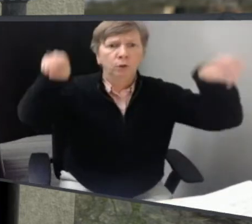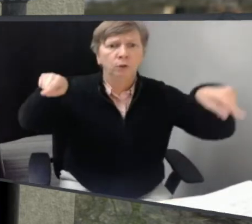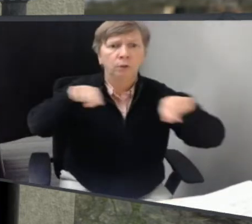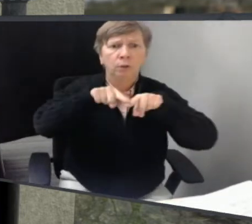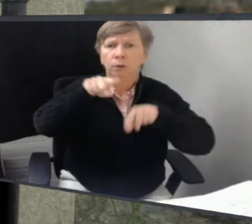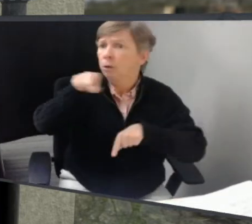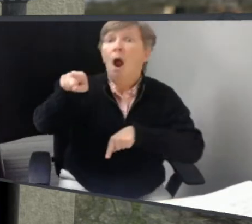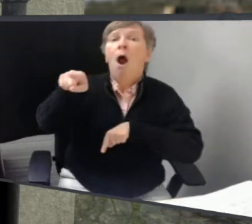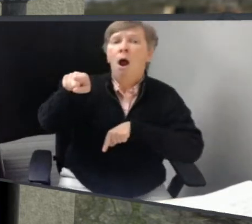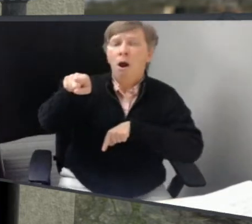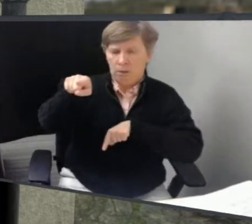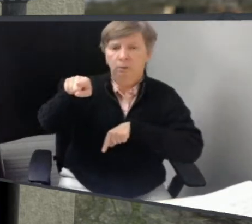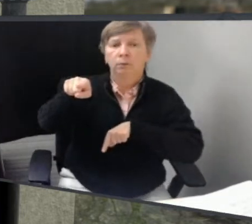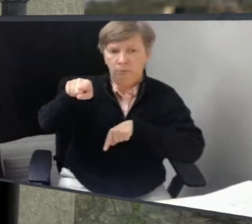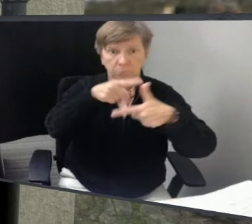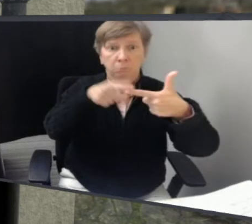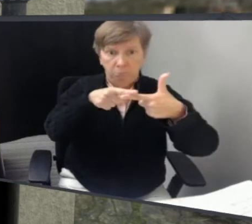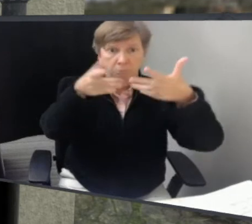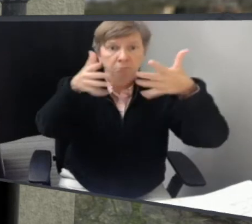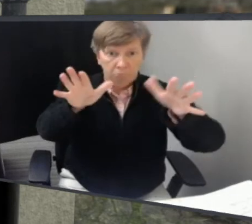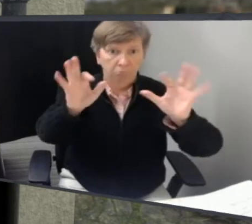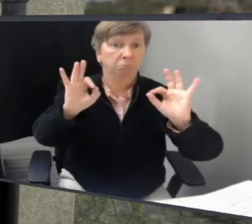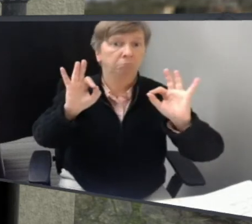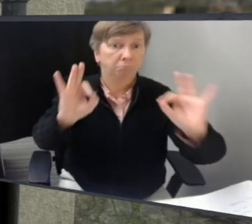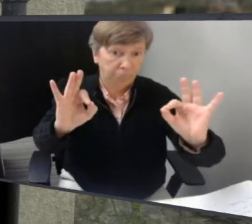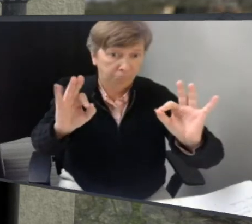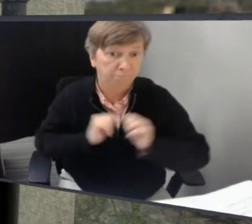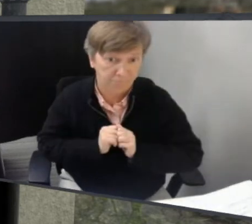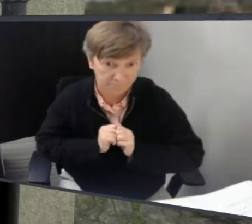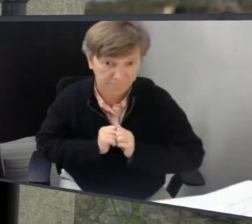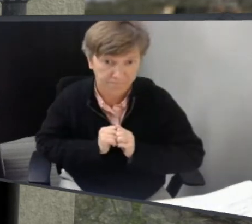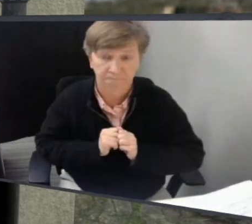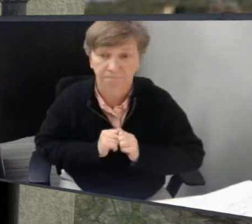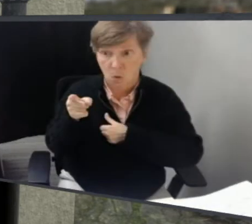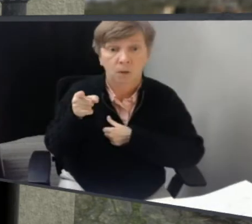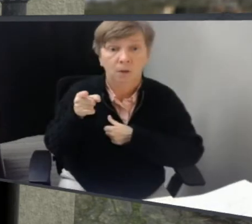yellow right away. And then, on the screen, you see what to do.